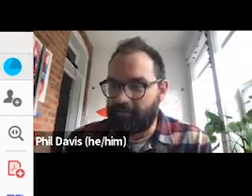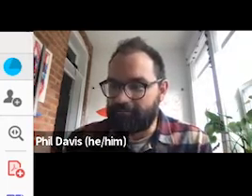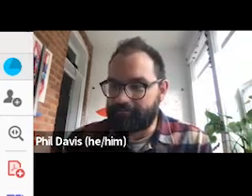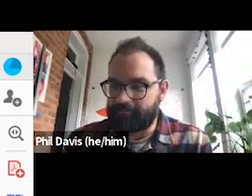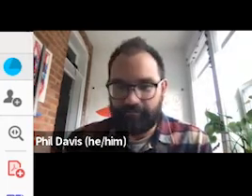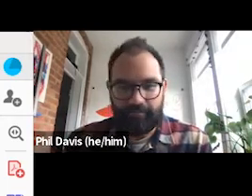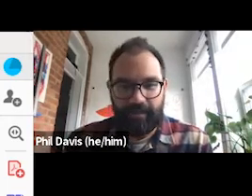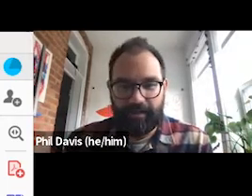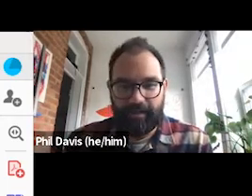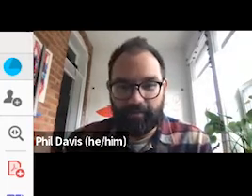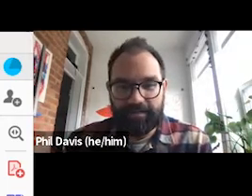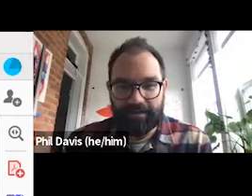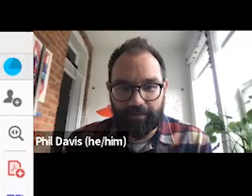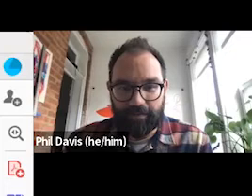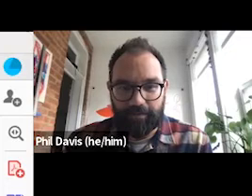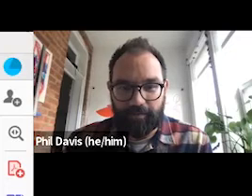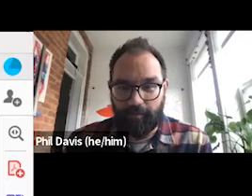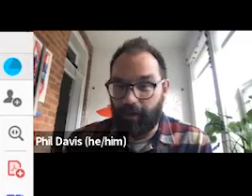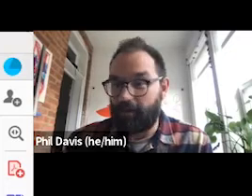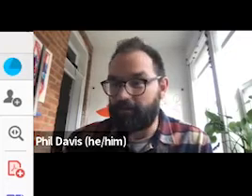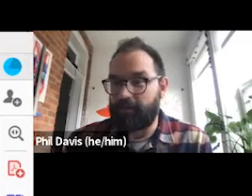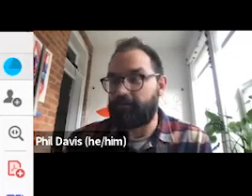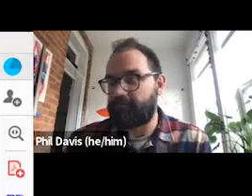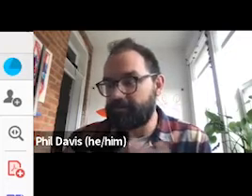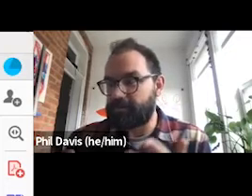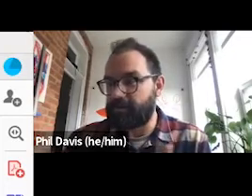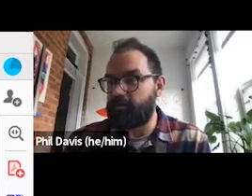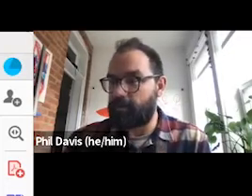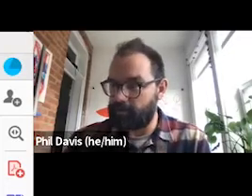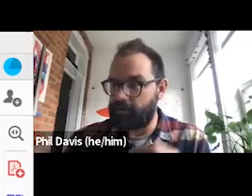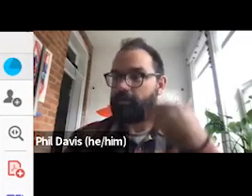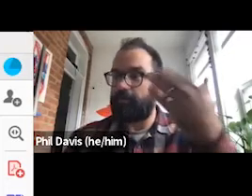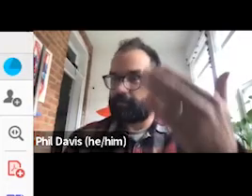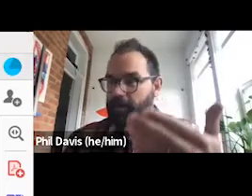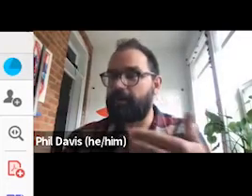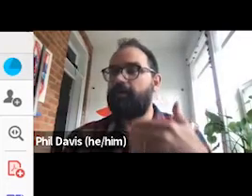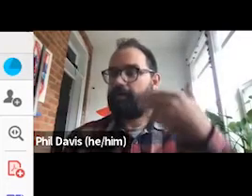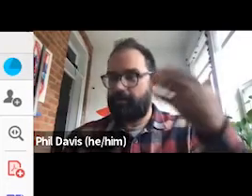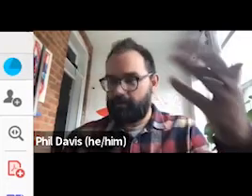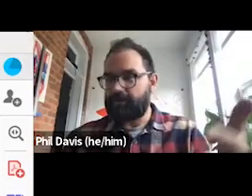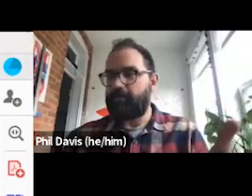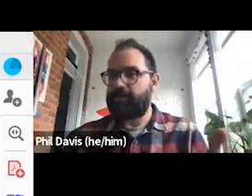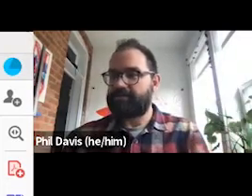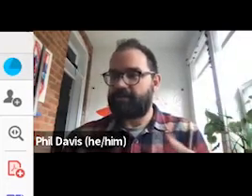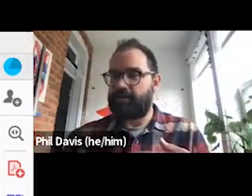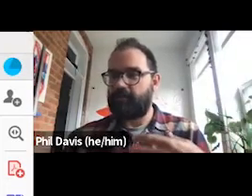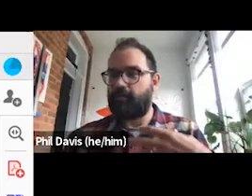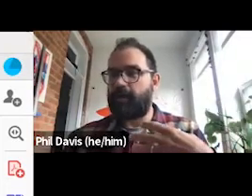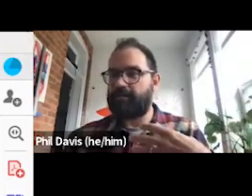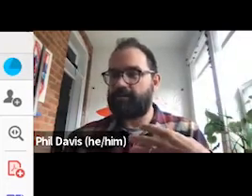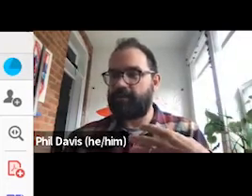It help you in the future too when you go to apply to grant like if you want it to be